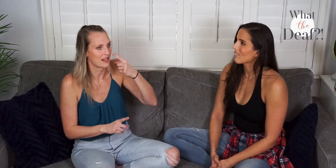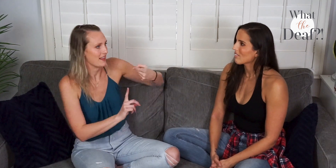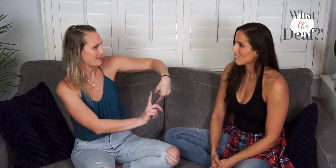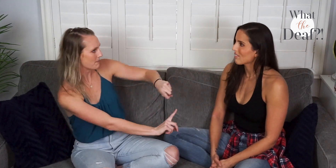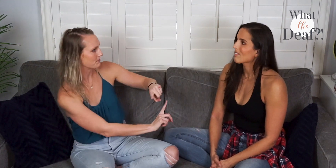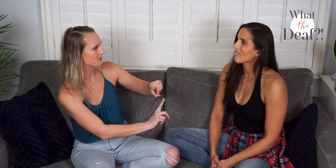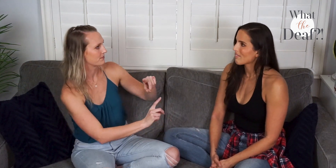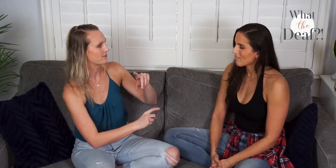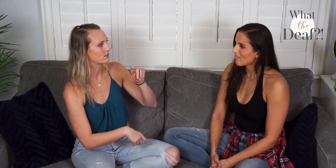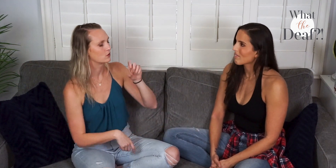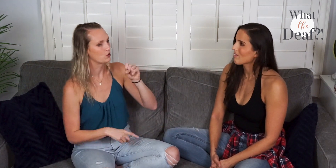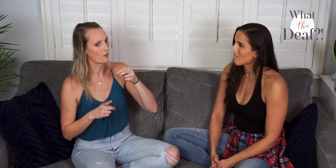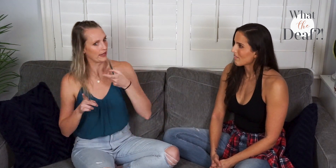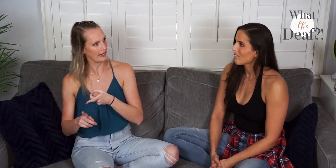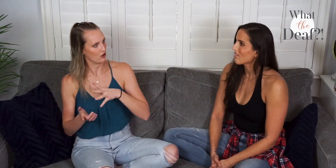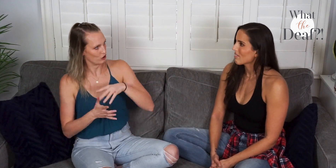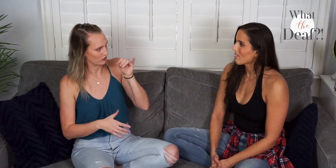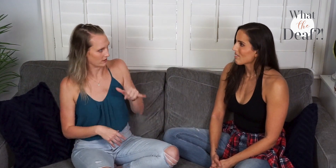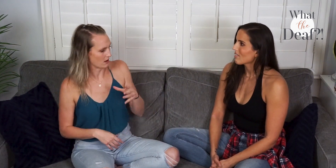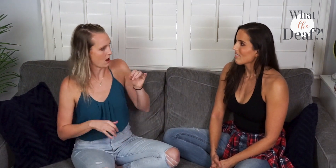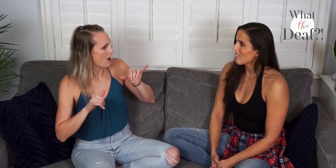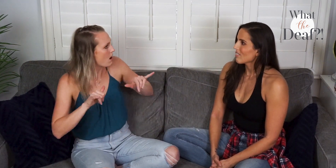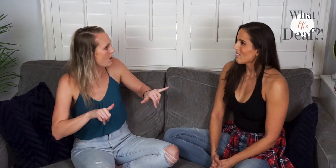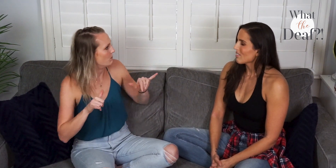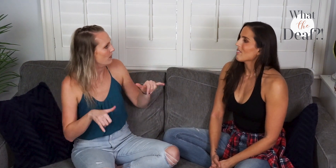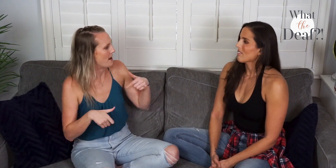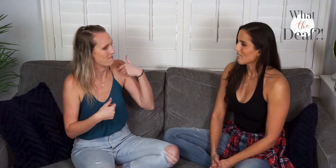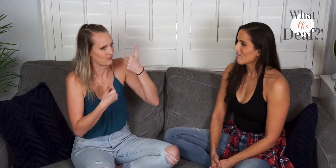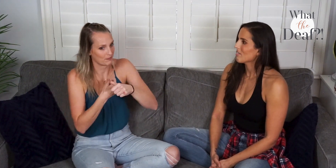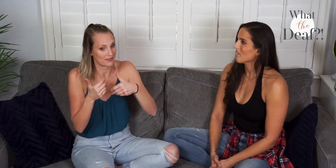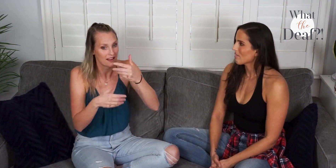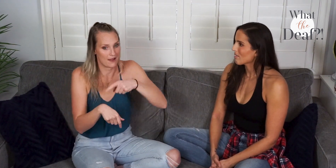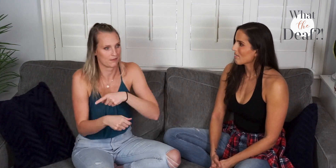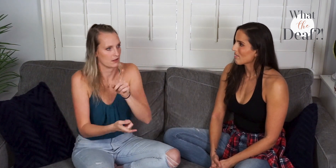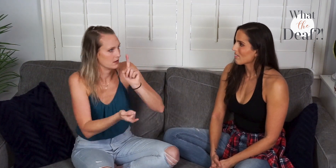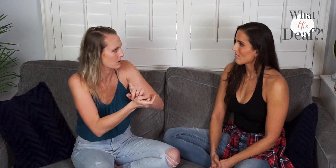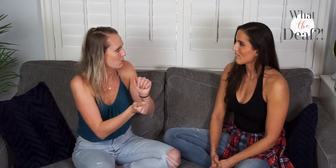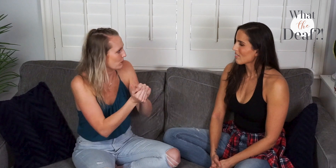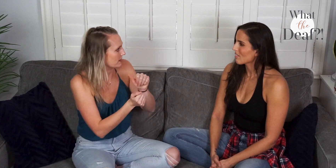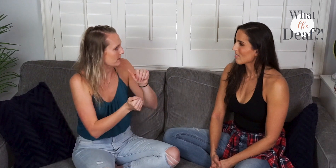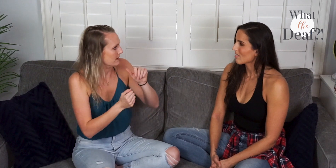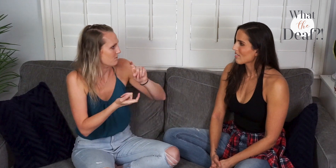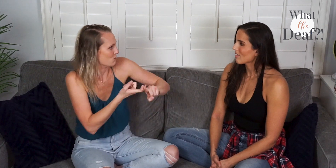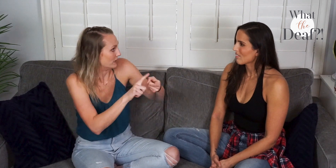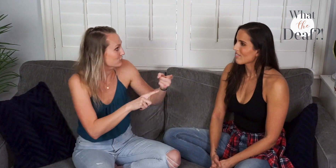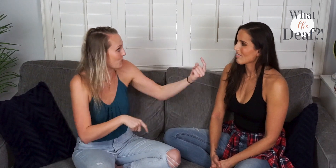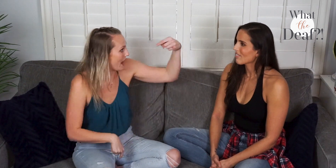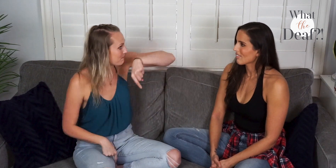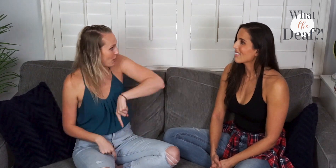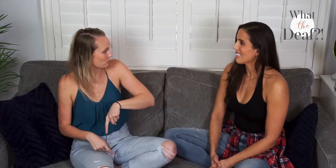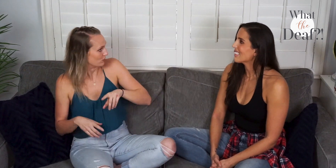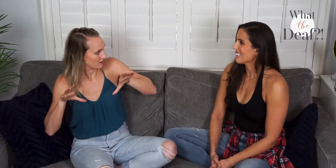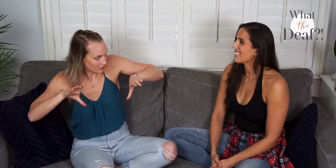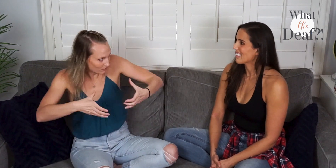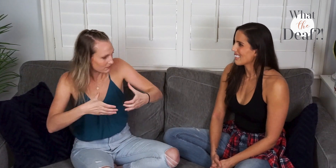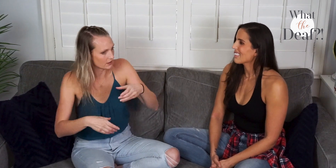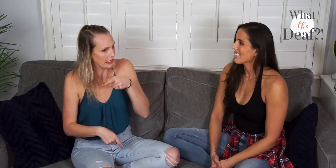It depends on what's best for them and so he learned to that. And I remember the next... next time we met with friends and you had came over and we were in a group setting,